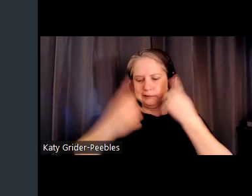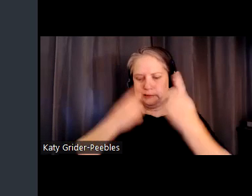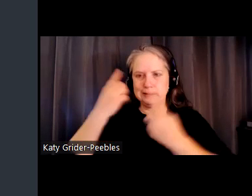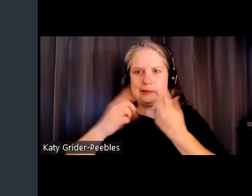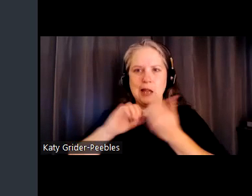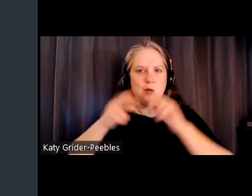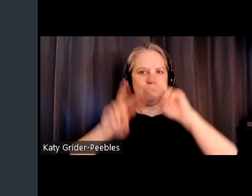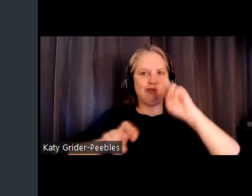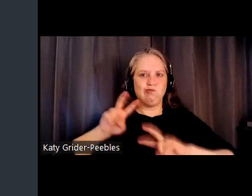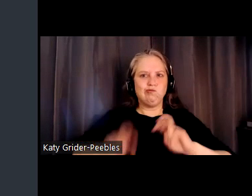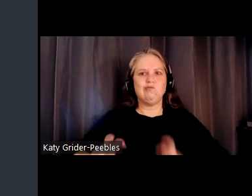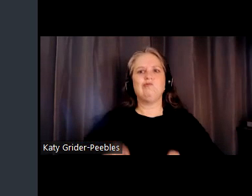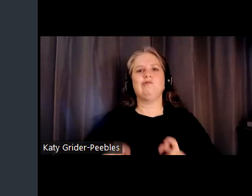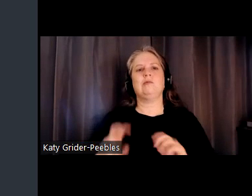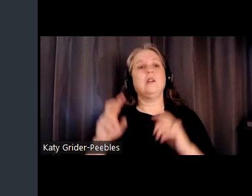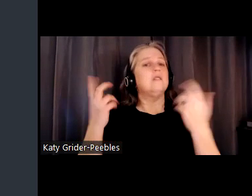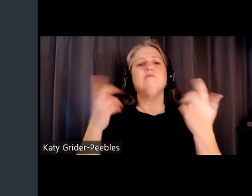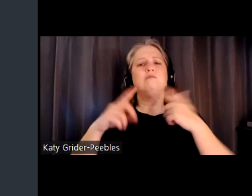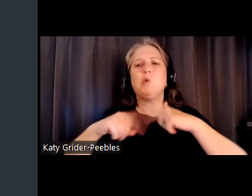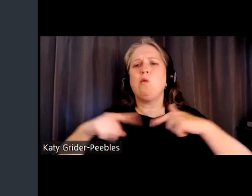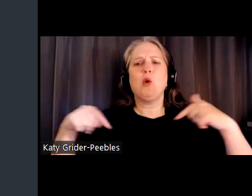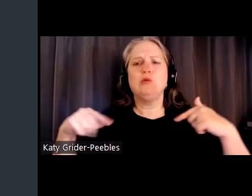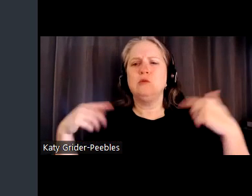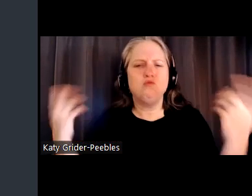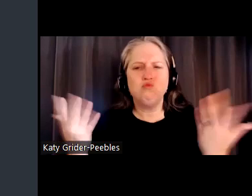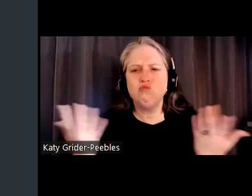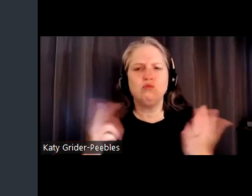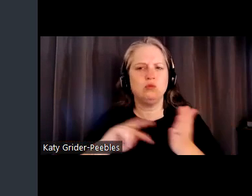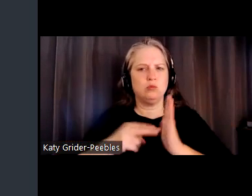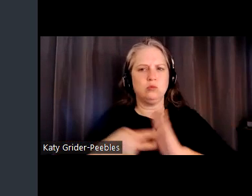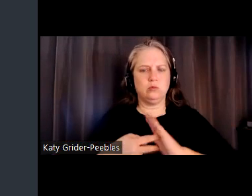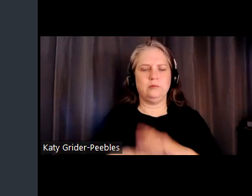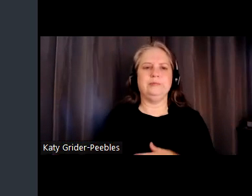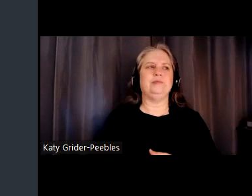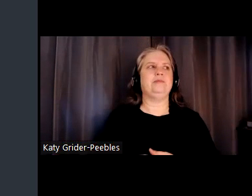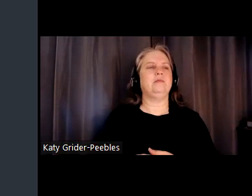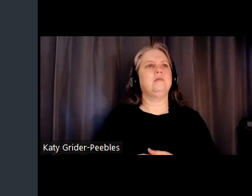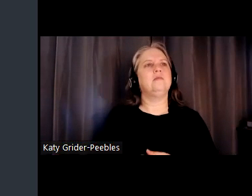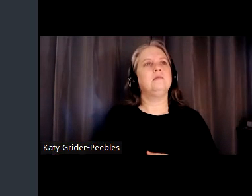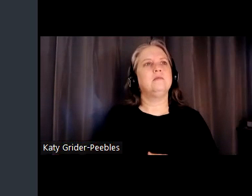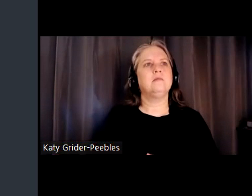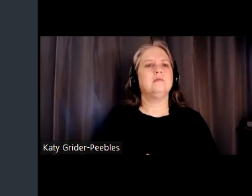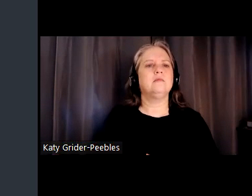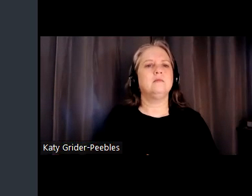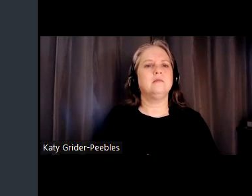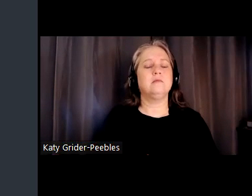So what is diversity? Diversity asks the question, who is in the room?